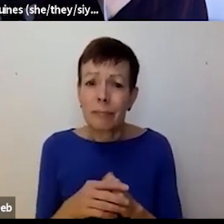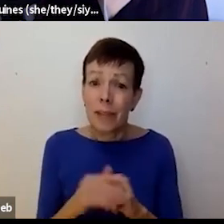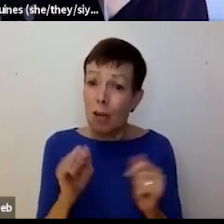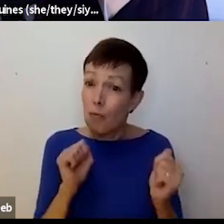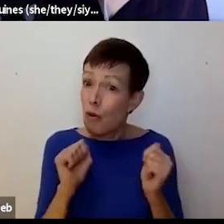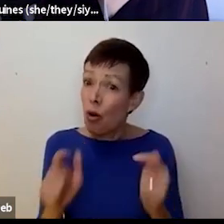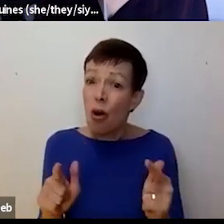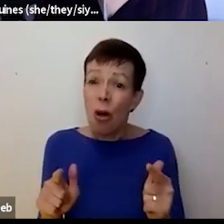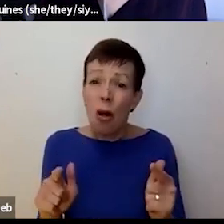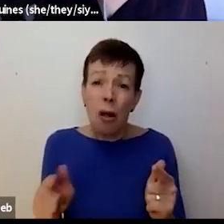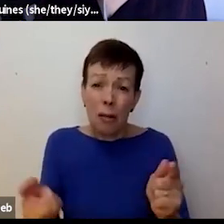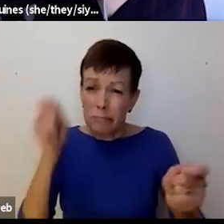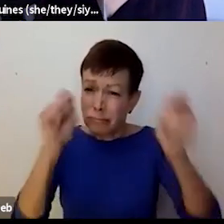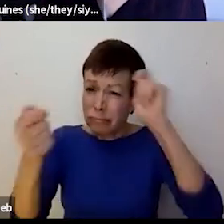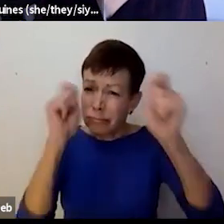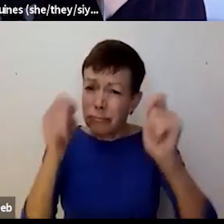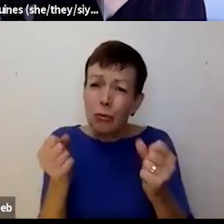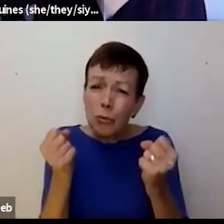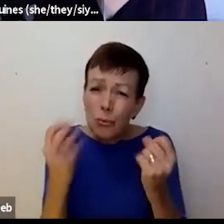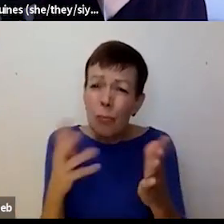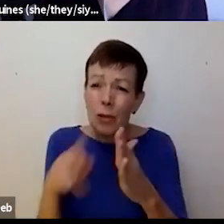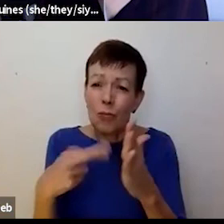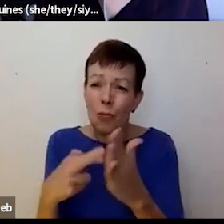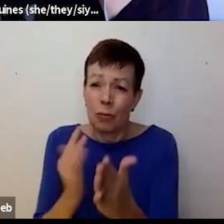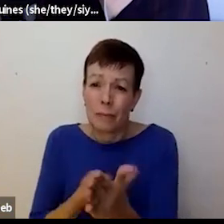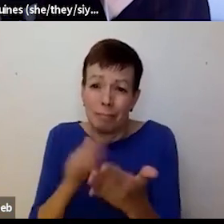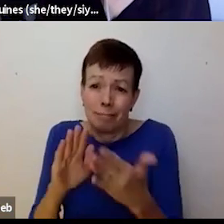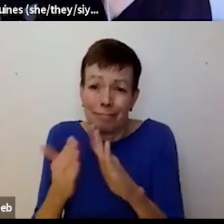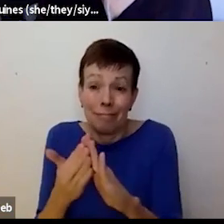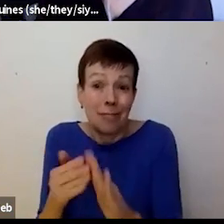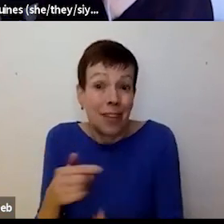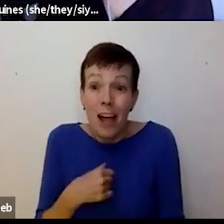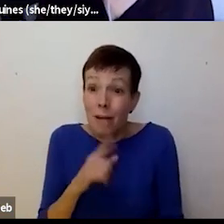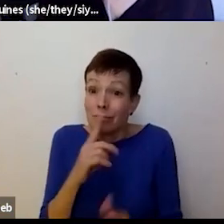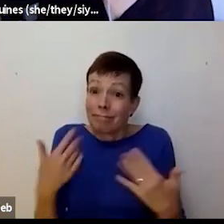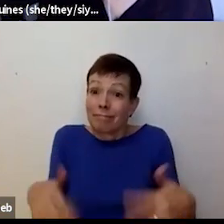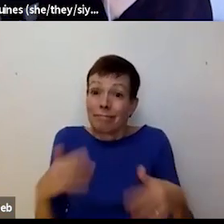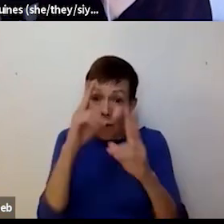to be a part of this group. It's such a collective group of hard-working individuals who are not only